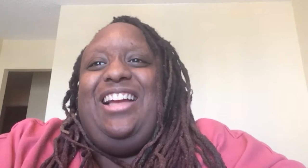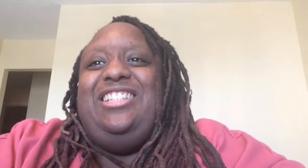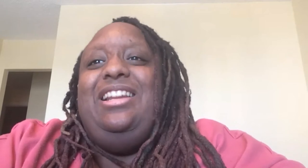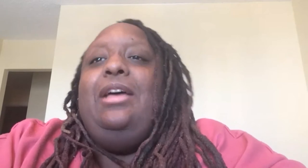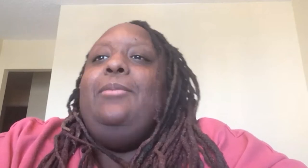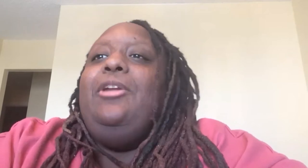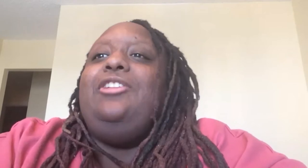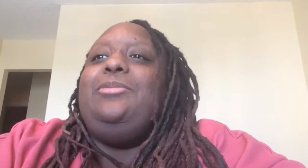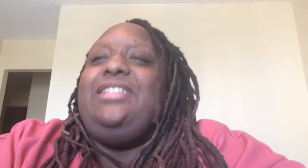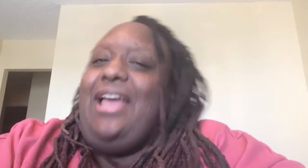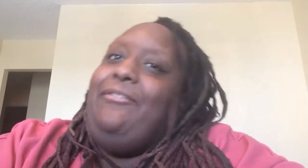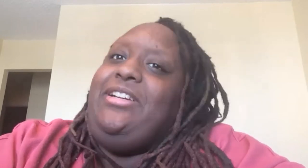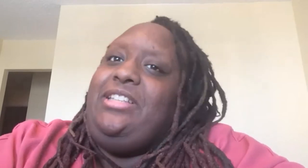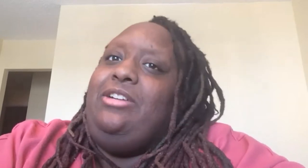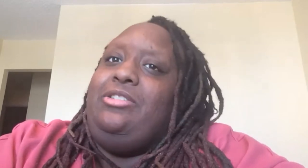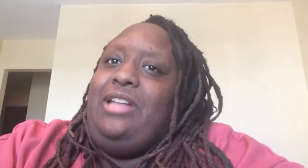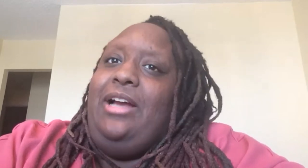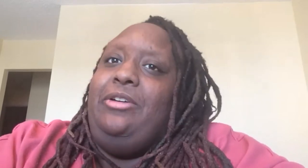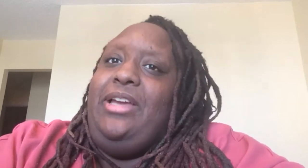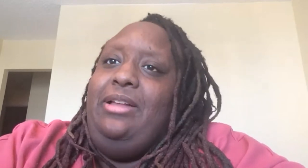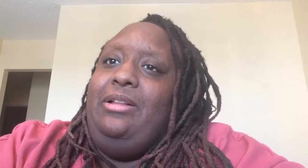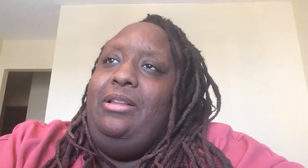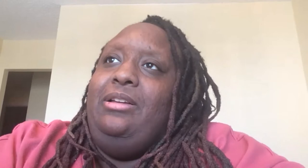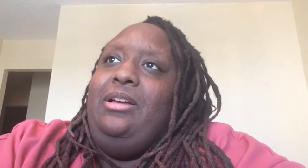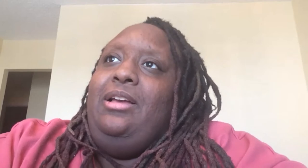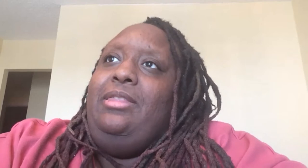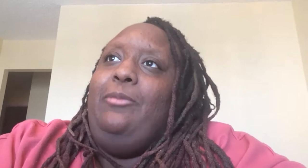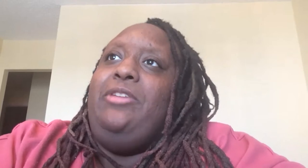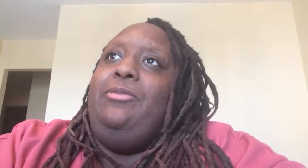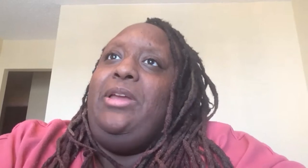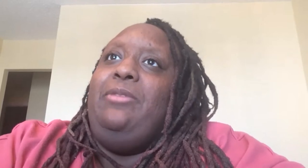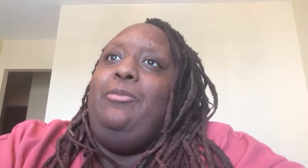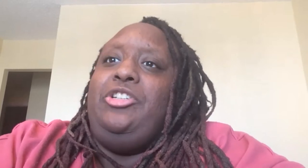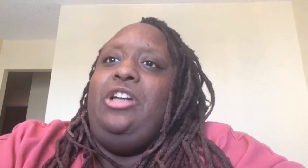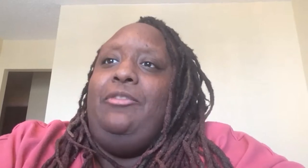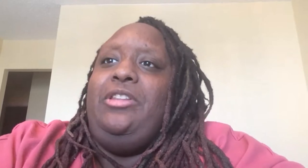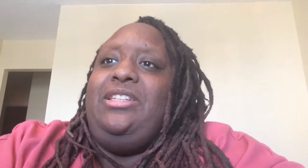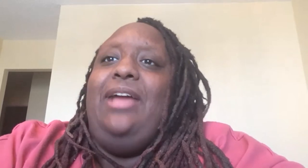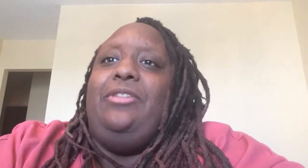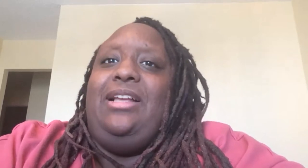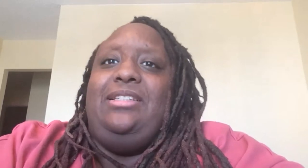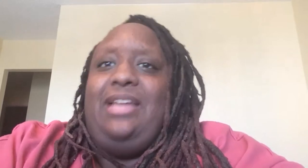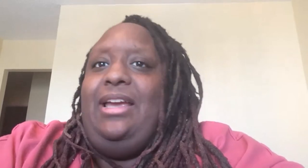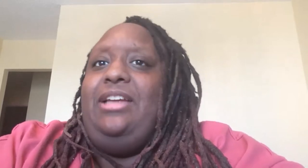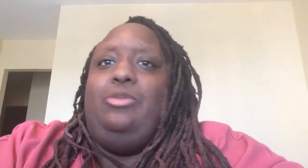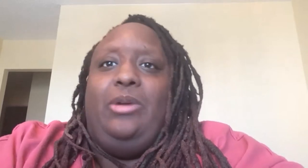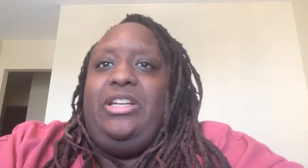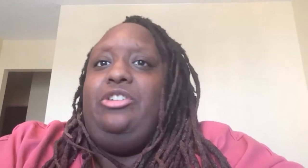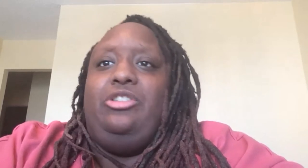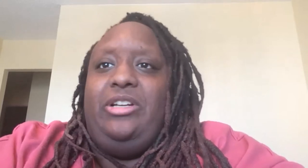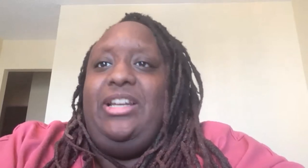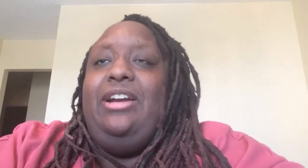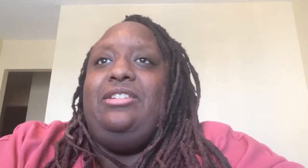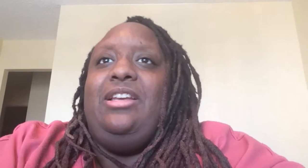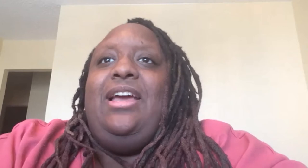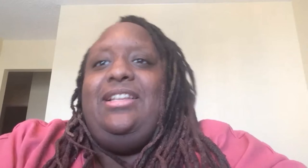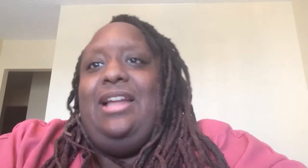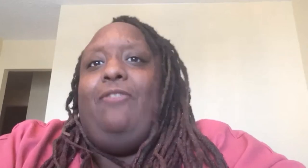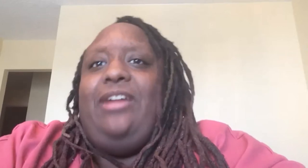but also because every single societal ill that we’ve been pushing off to the side for the last decade, 20 years, 30 years, is now right in front of us.